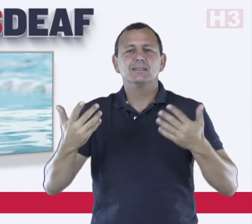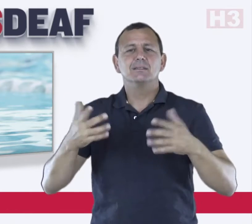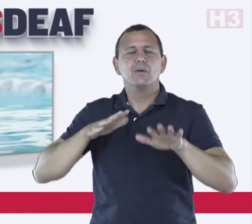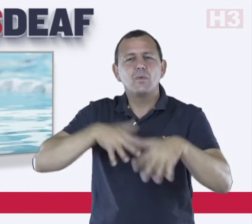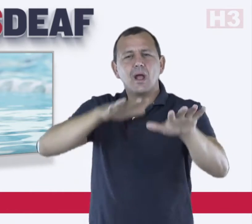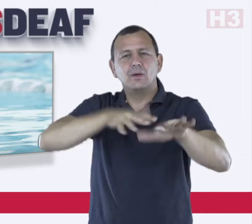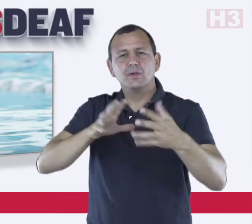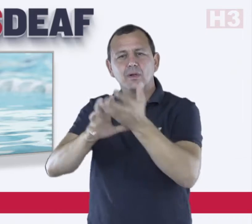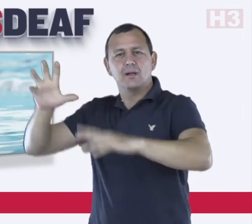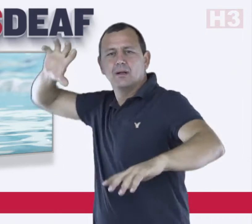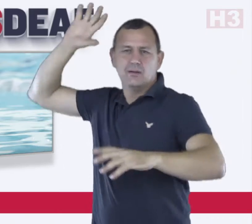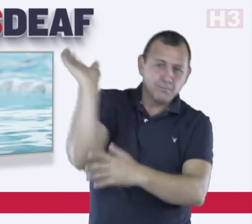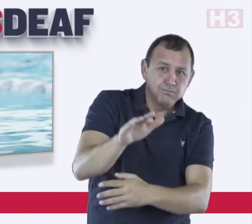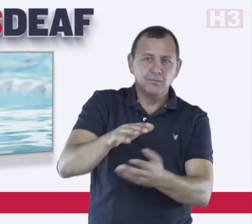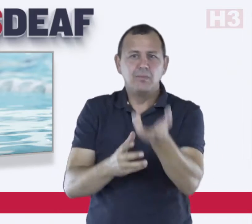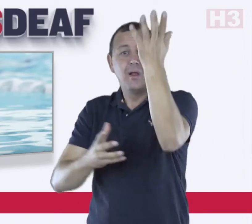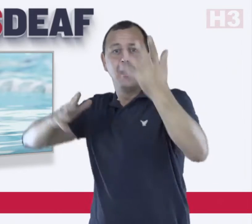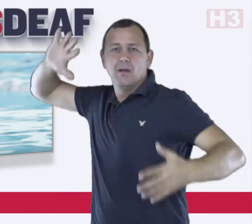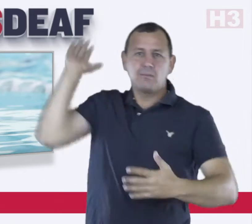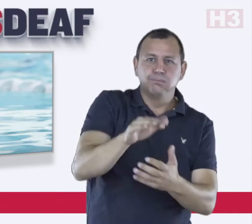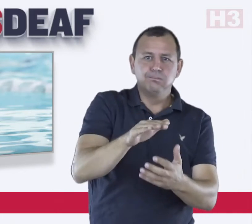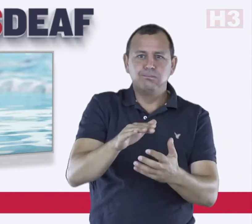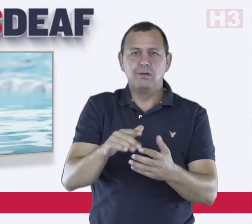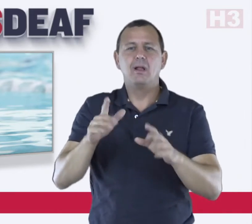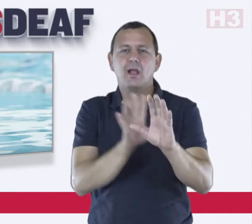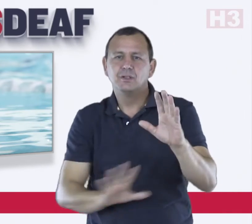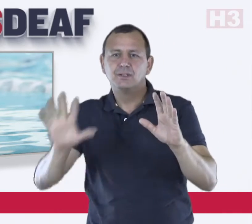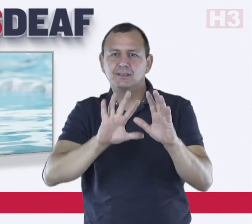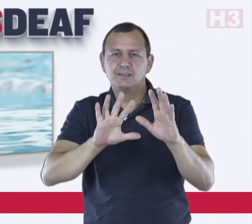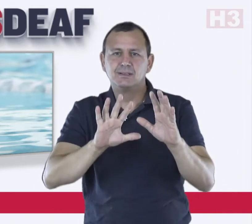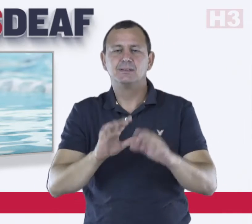water polo players in the country.